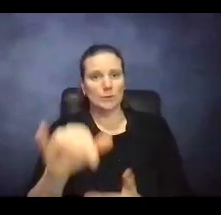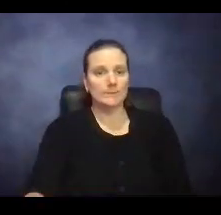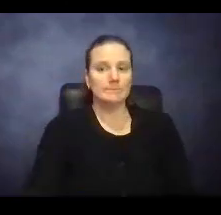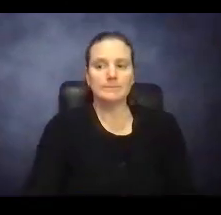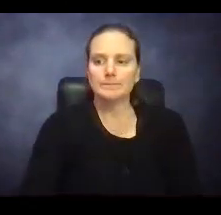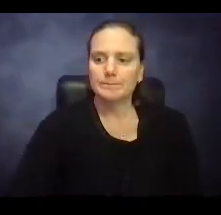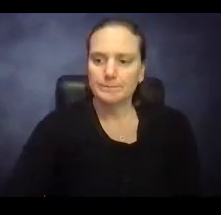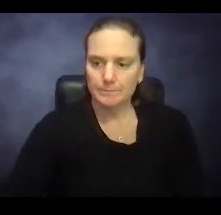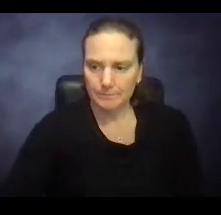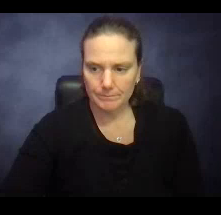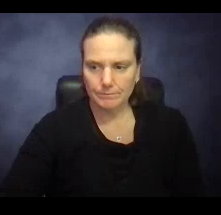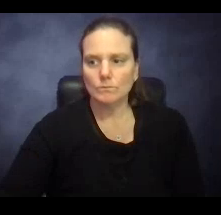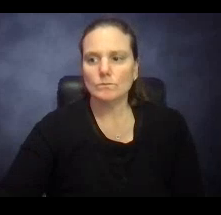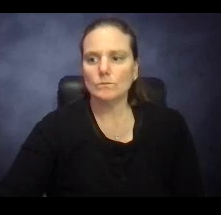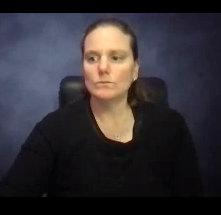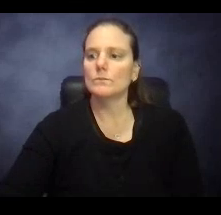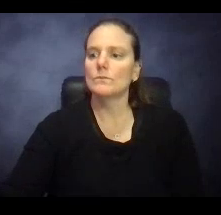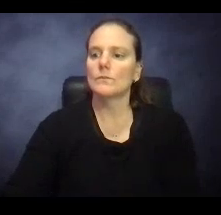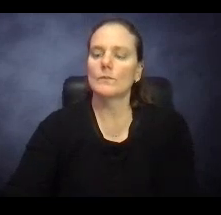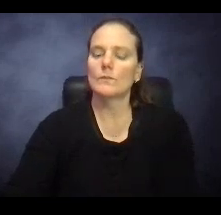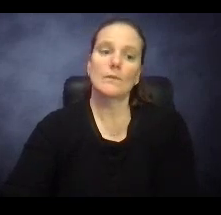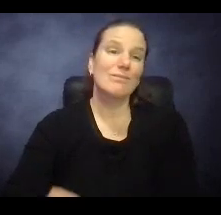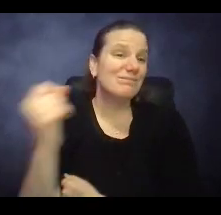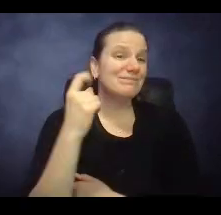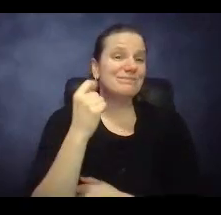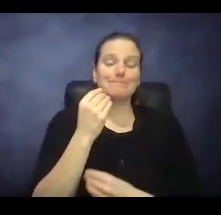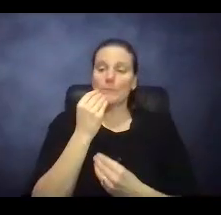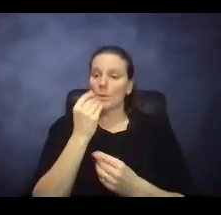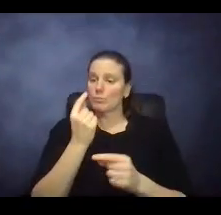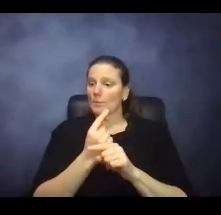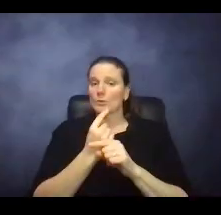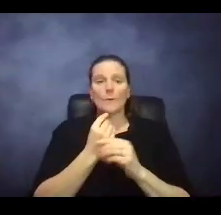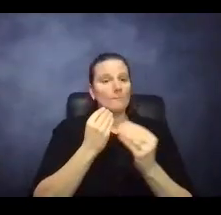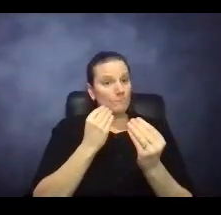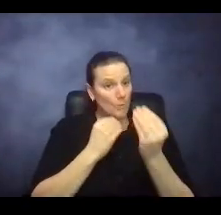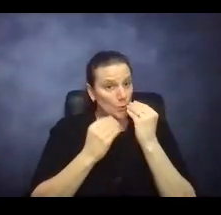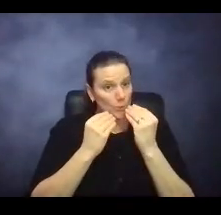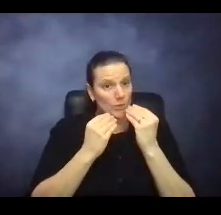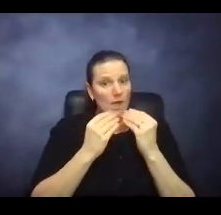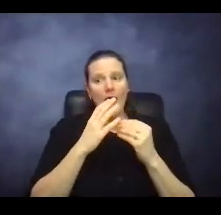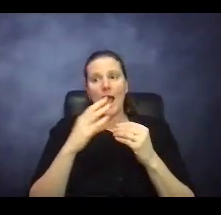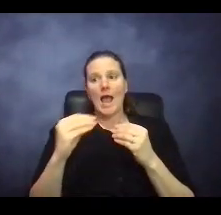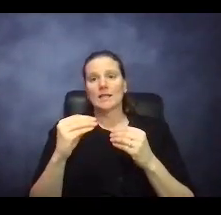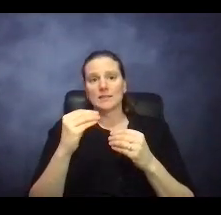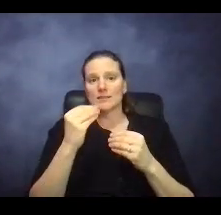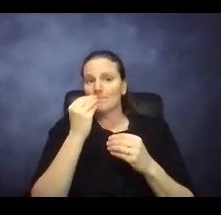and balanced diet and proper sleep is crucial during this time. So I, I love putting people on adrenal support way